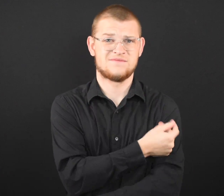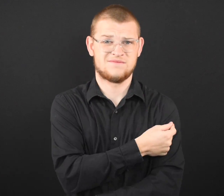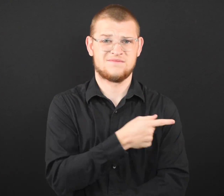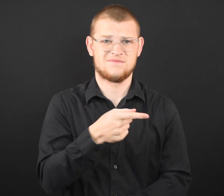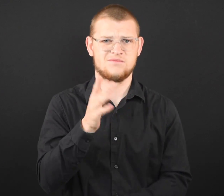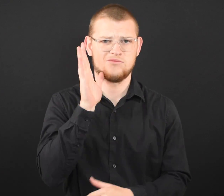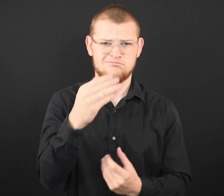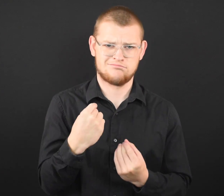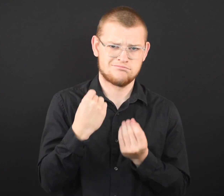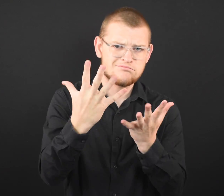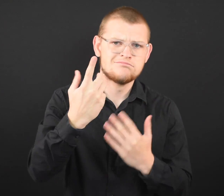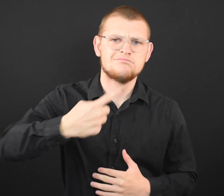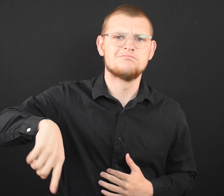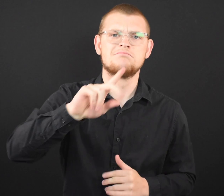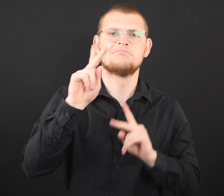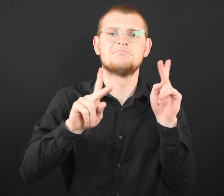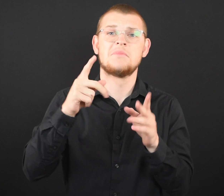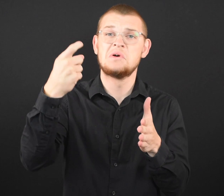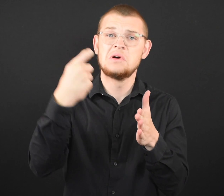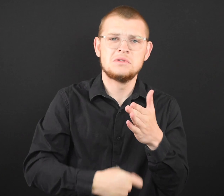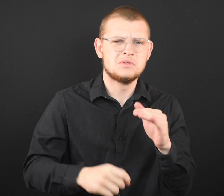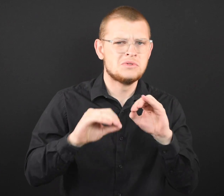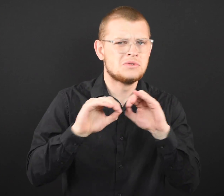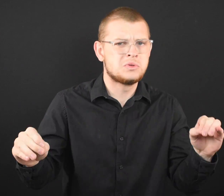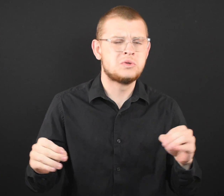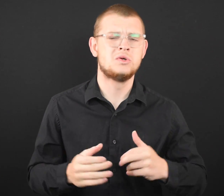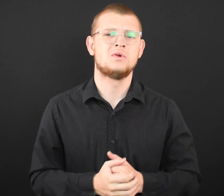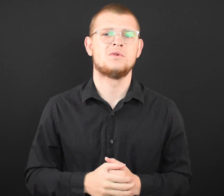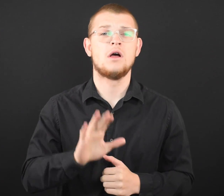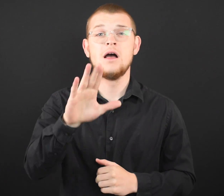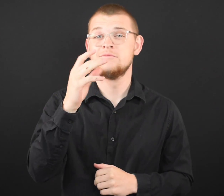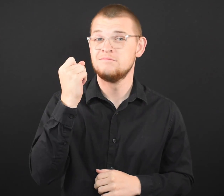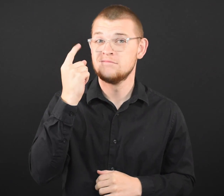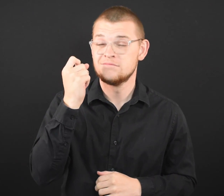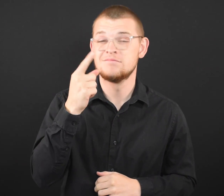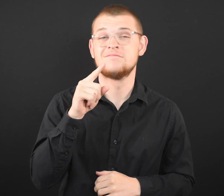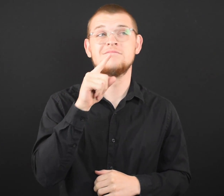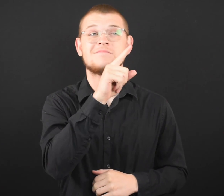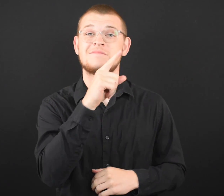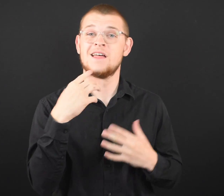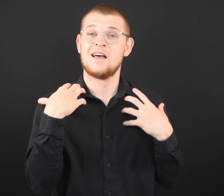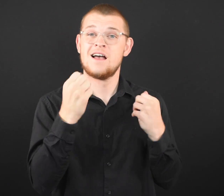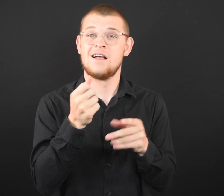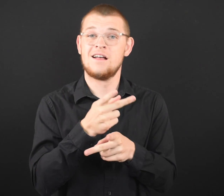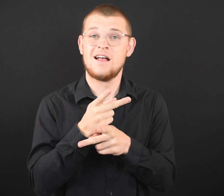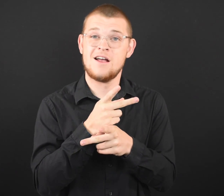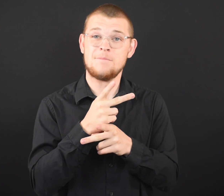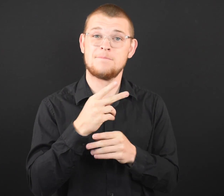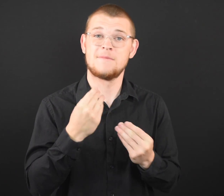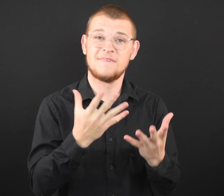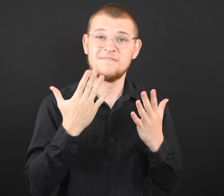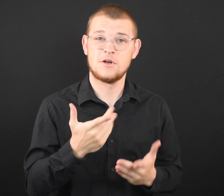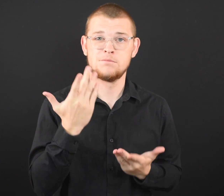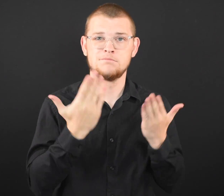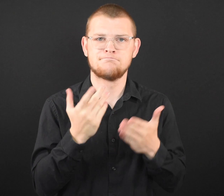to people at no cost. However, health care providers will be able to charge an